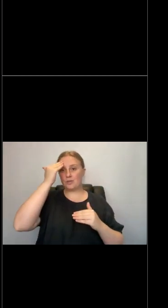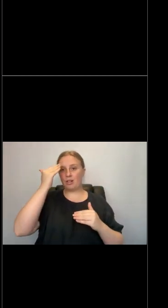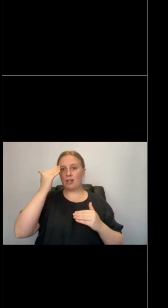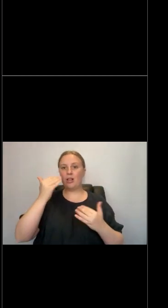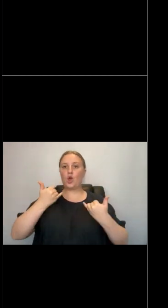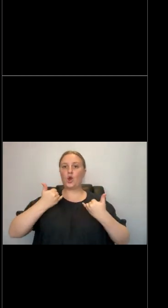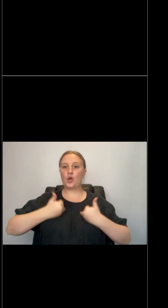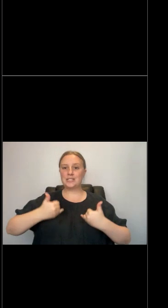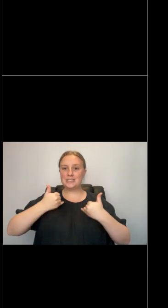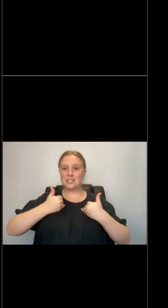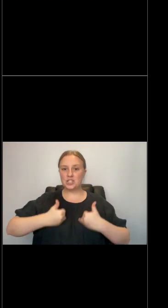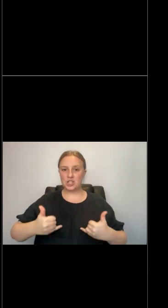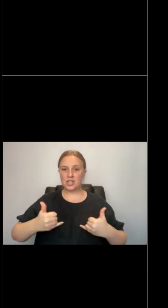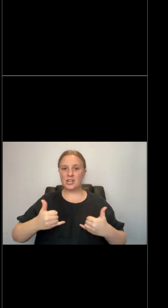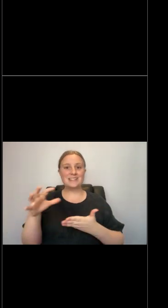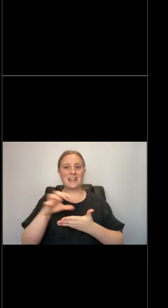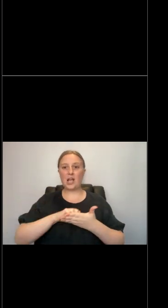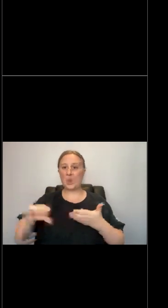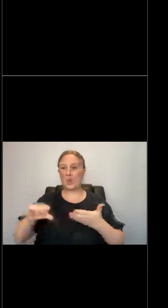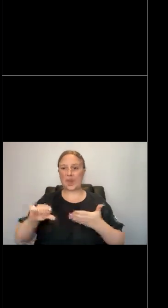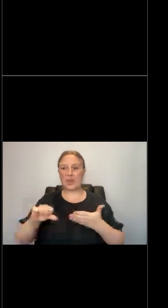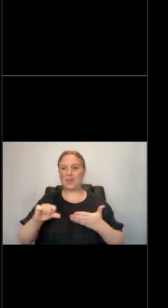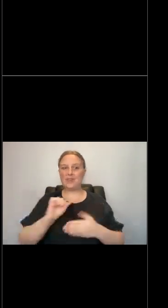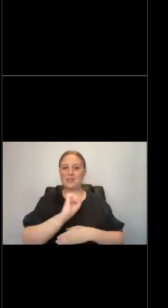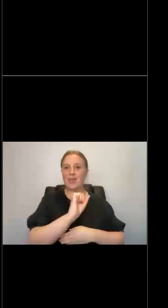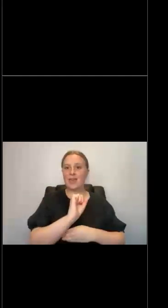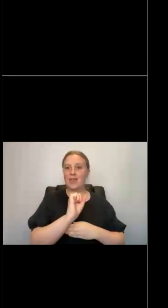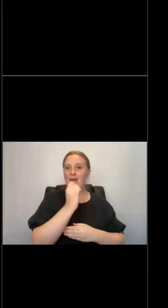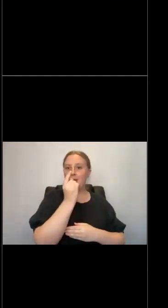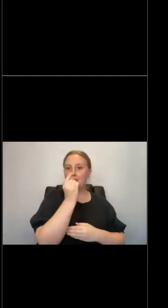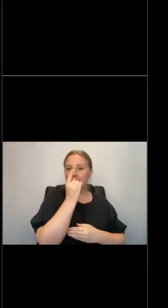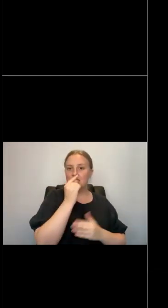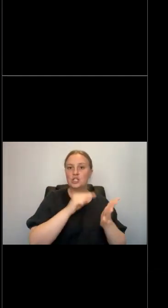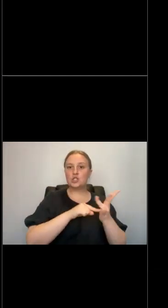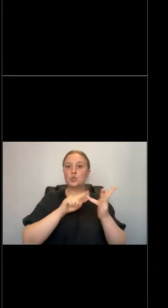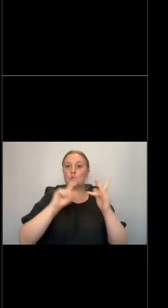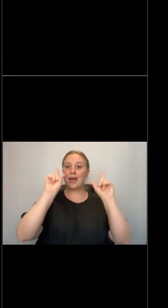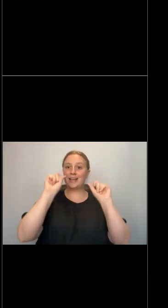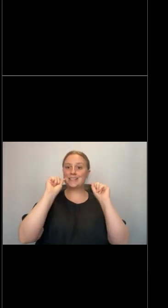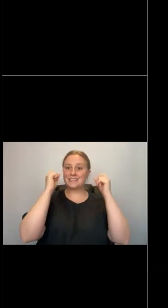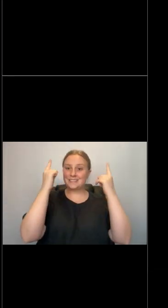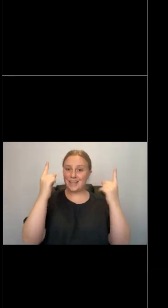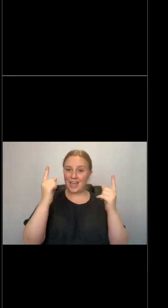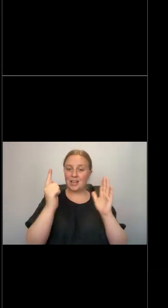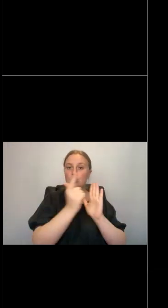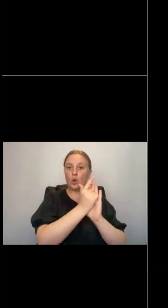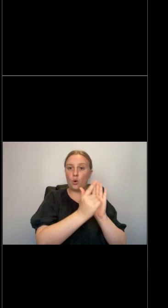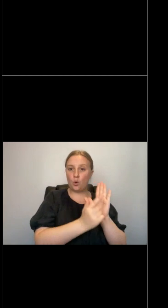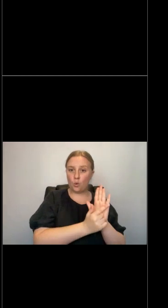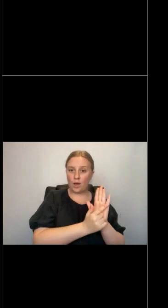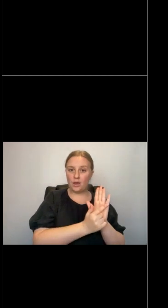The capacity to understand the nature of the act or omission,